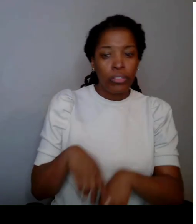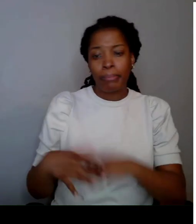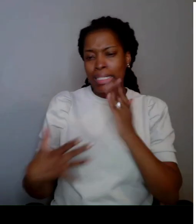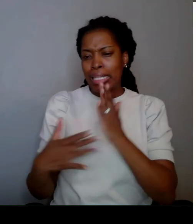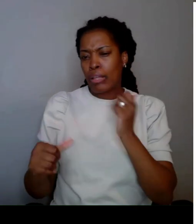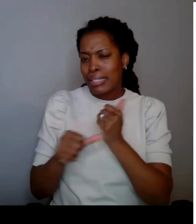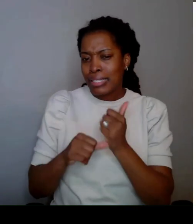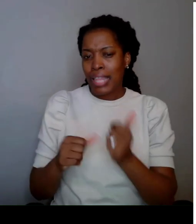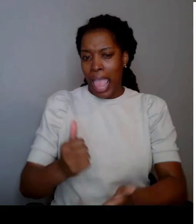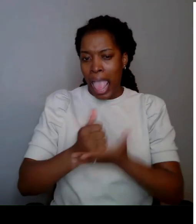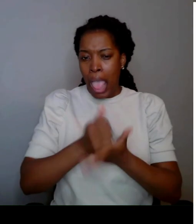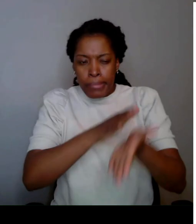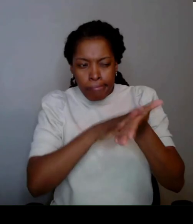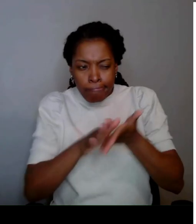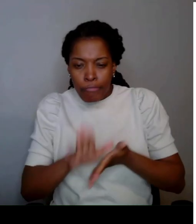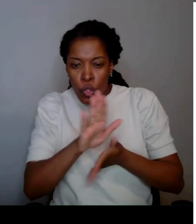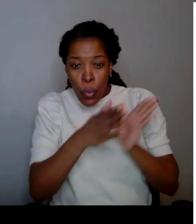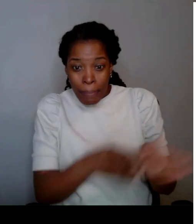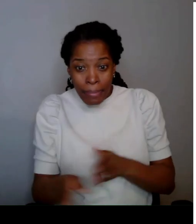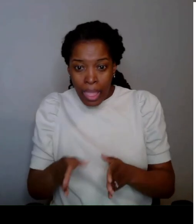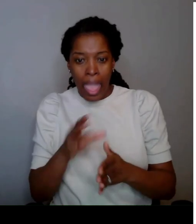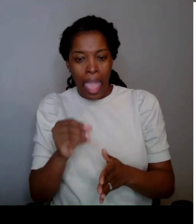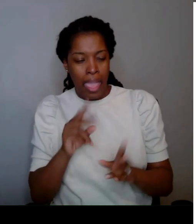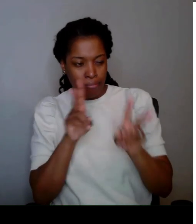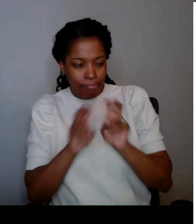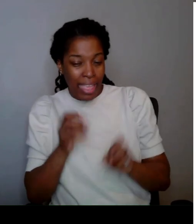Together, this team supports your journey to entrepreneurship.